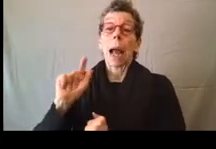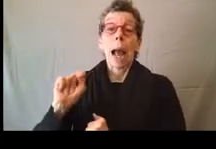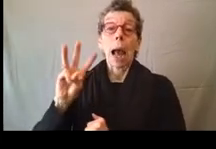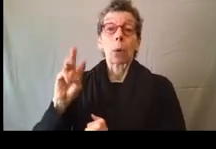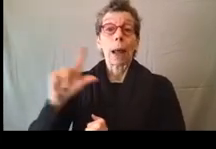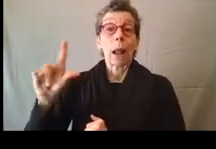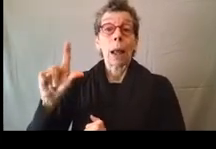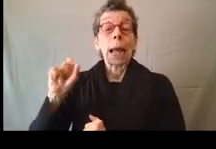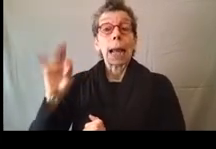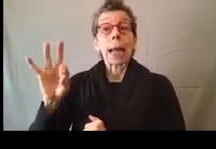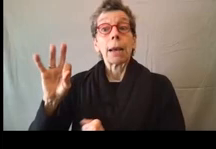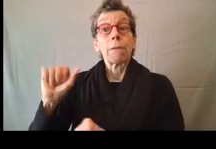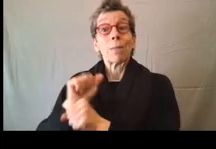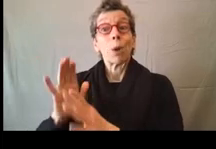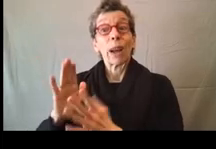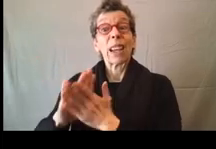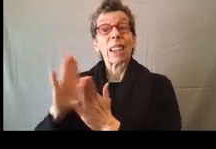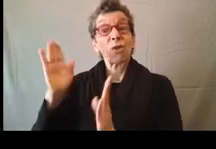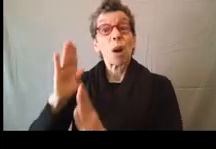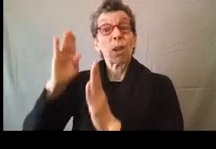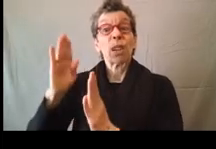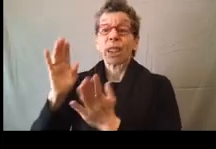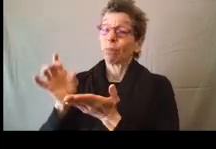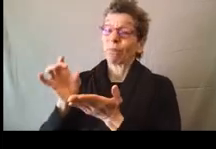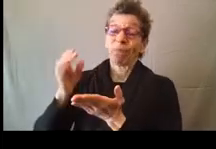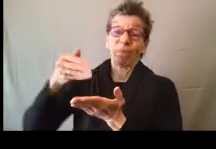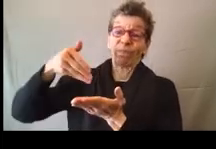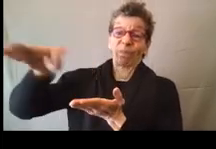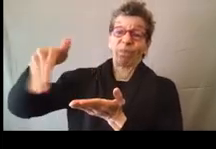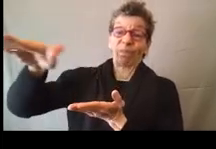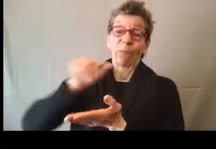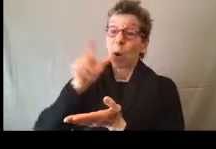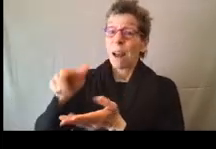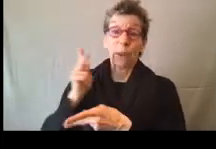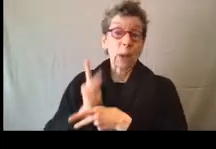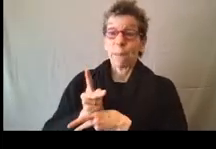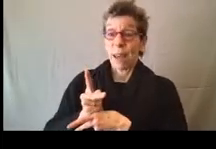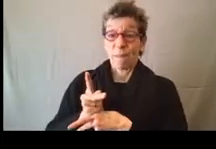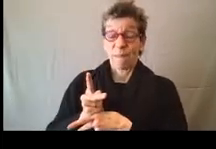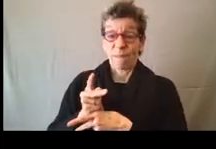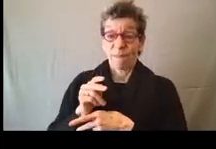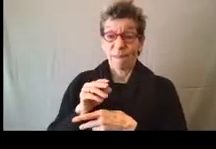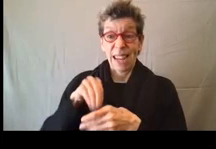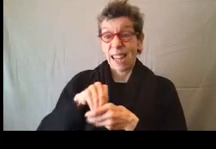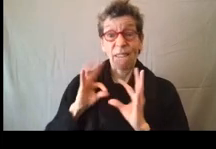to keep them around. And it is clear that there is lack of knowledge and clear policy